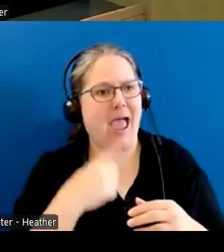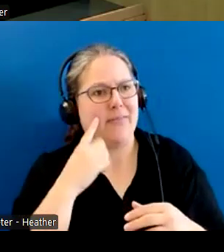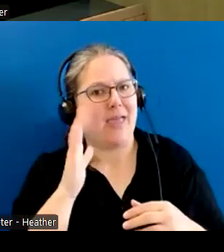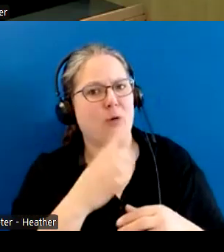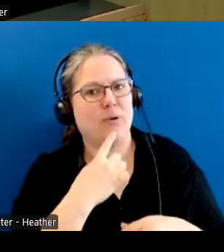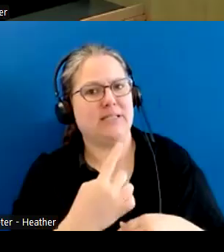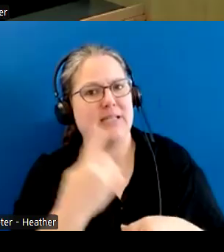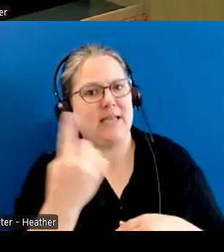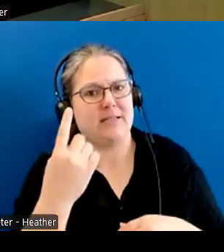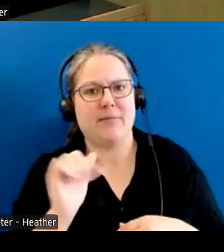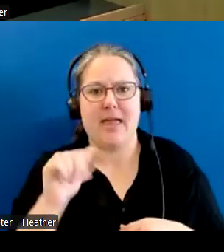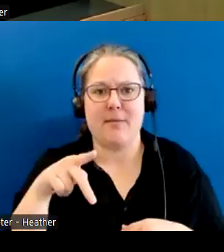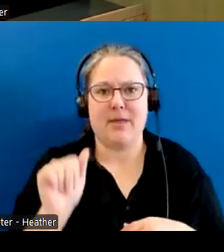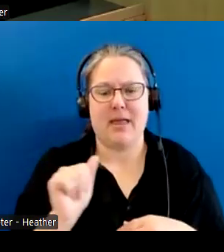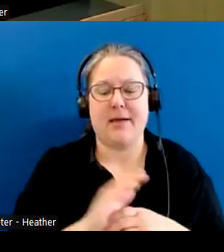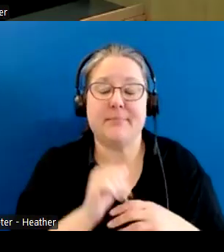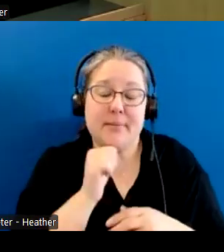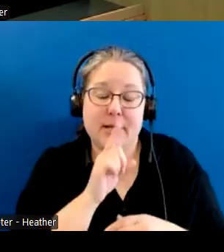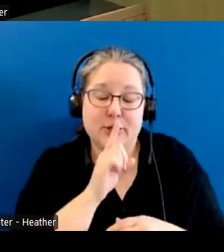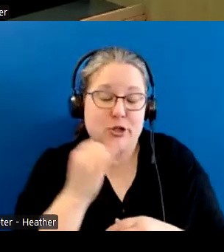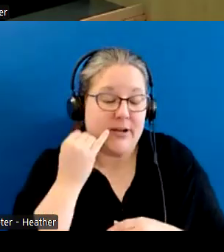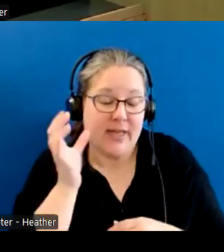I think I'm going to say something at APA. I don't know if anybody listens to him anymore,